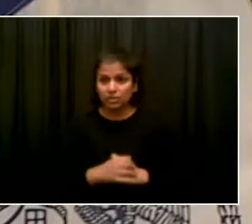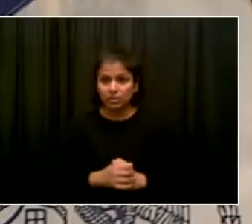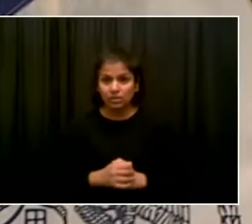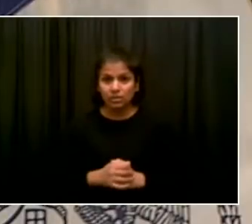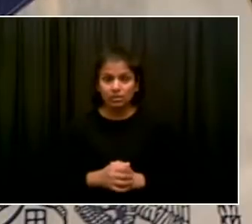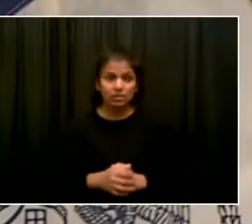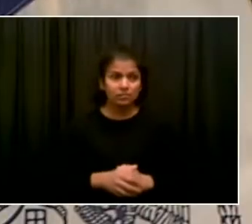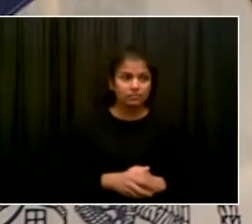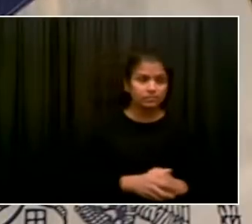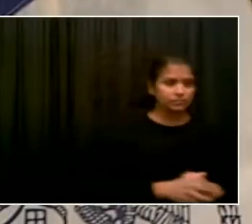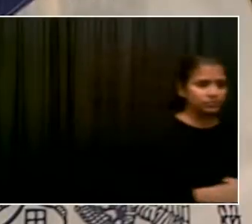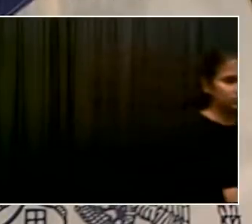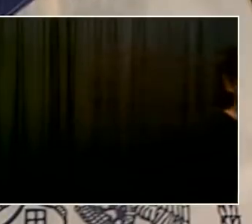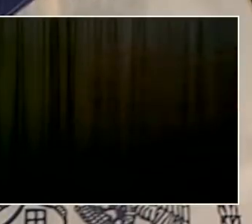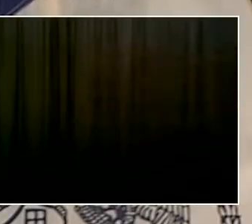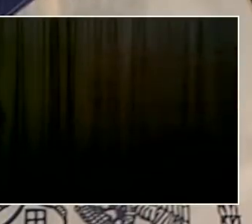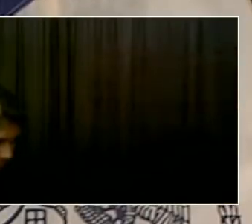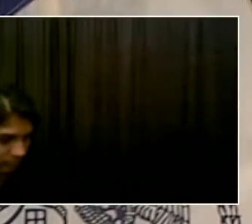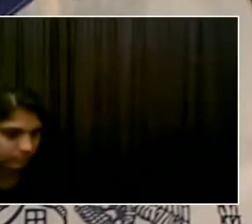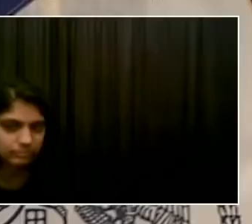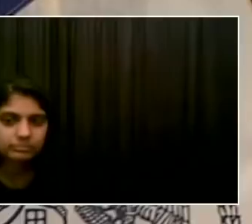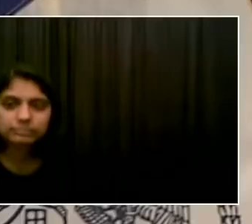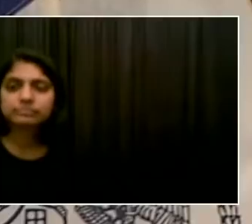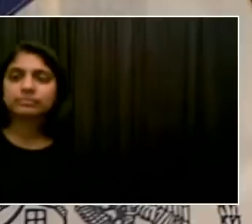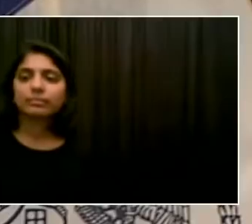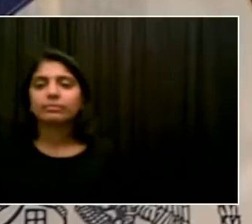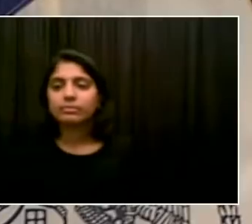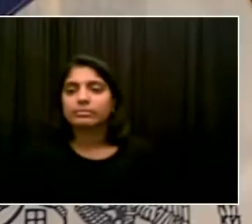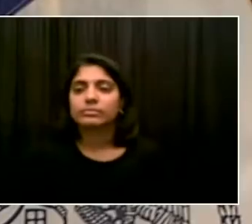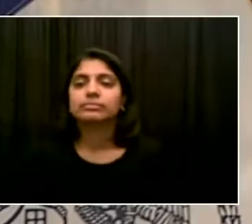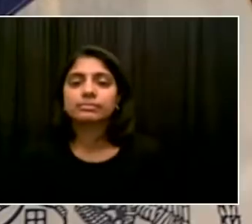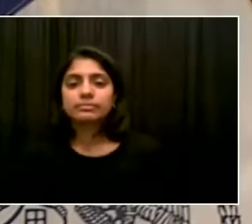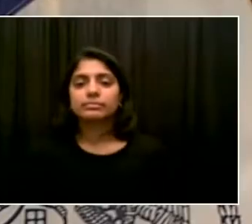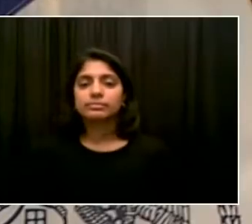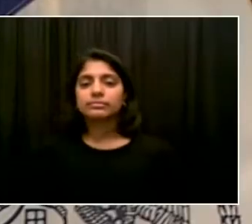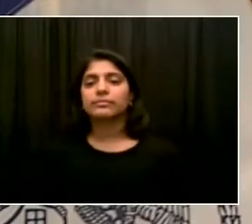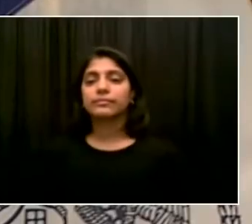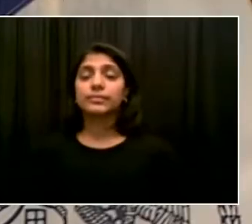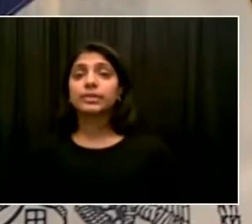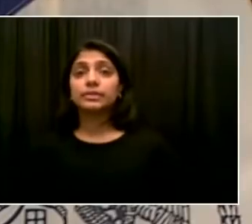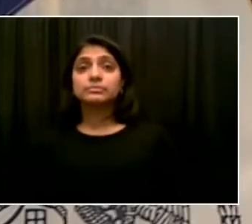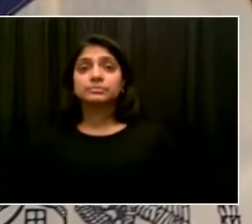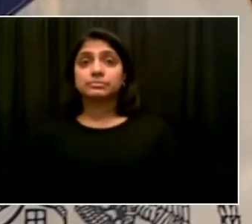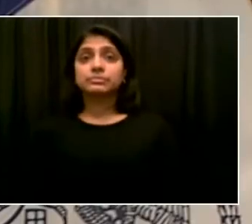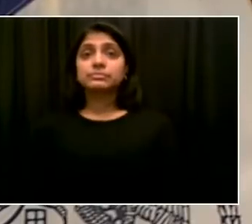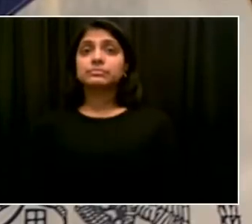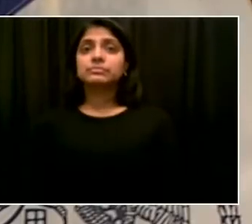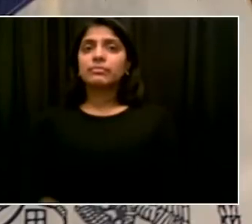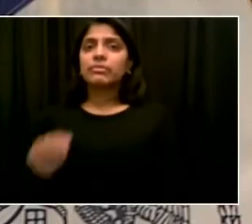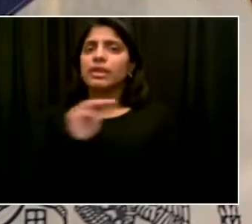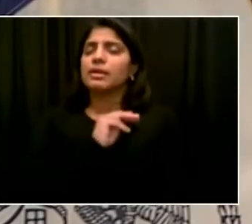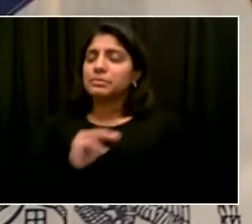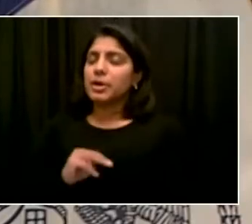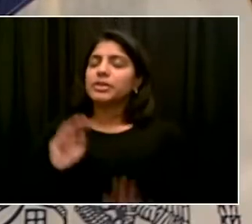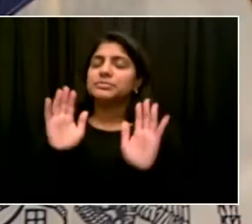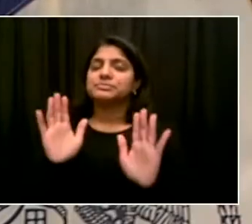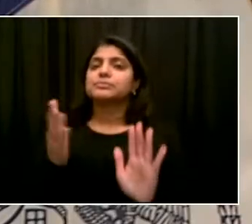COMBINATIONIS ACTUALLY VALID THAT'S REALLY THE WAY THE CITY CAN DO ANY KIND OF COMPLIANCE ENFORCEMENT SO HOW DO YOU MAKE SURE THOSE ACCOMMODATIONS AROE N LYGVEIN OUT ICAN SES WHERE THEY